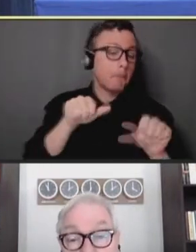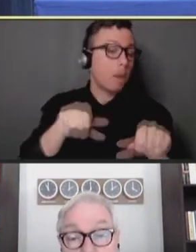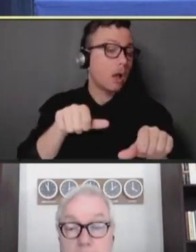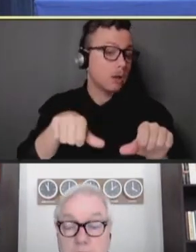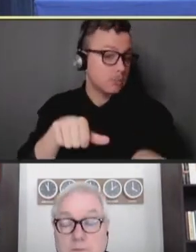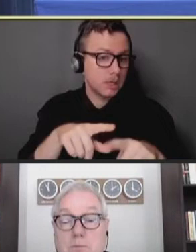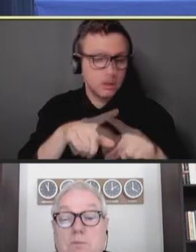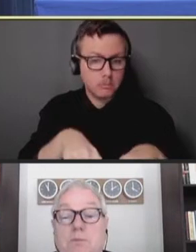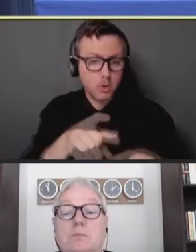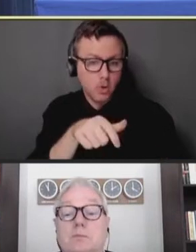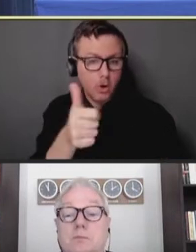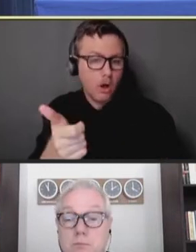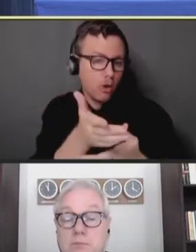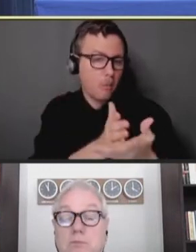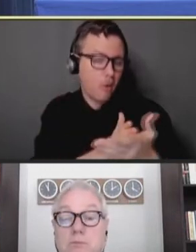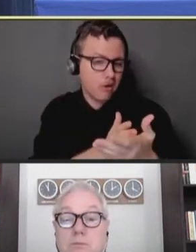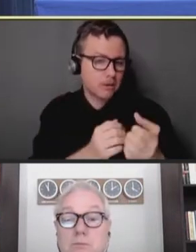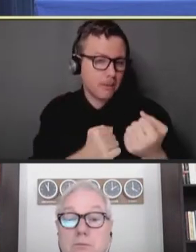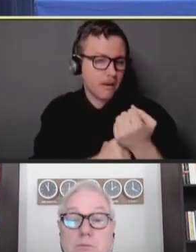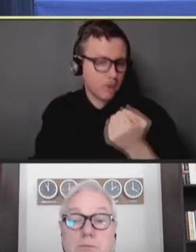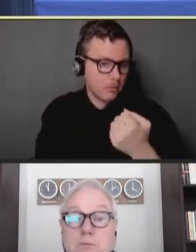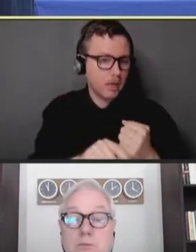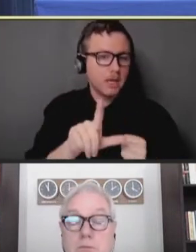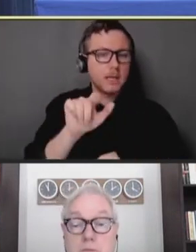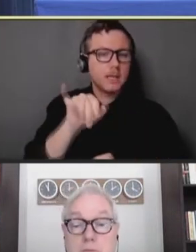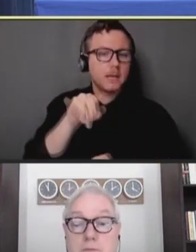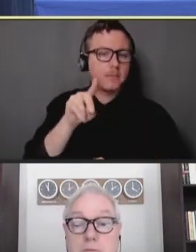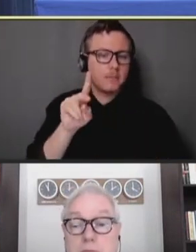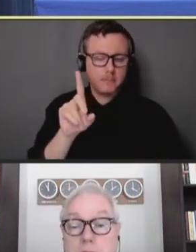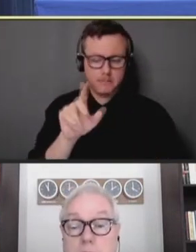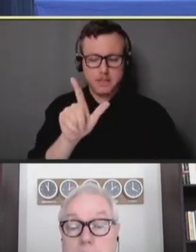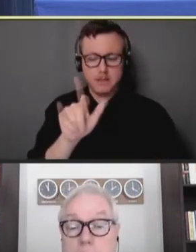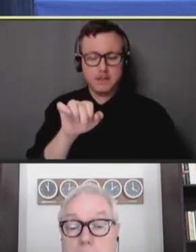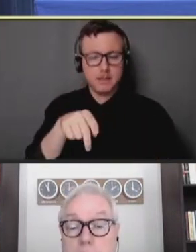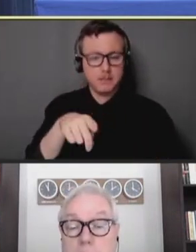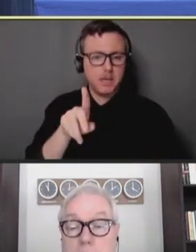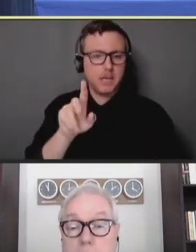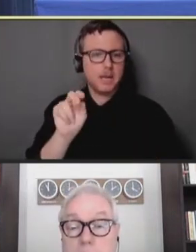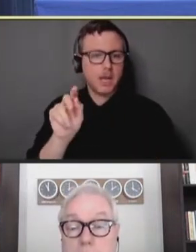there's other parts of the platform, for example, the lipid nanoparticles and things like that. So, I think it depends on what that is.